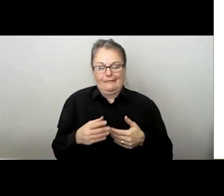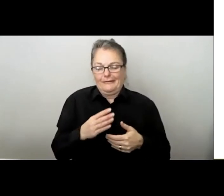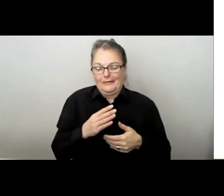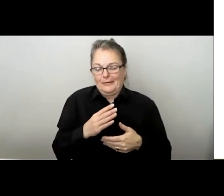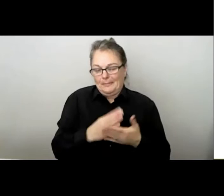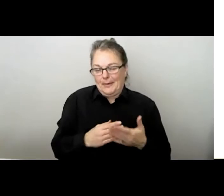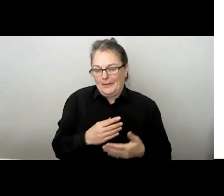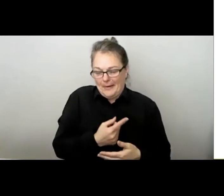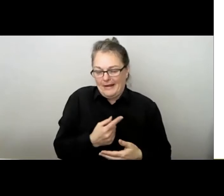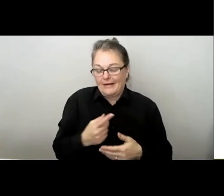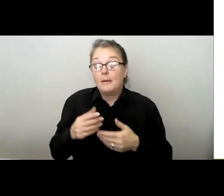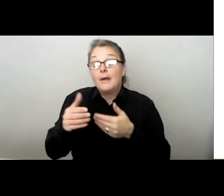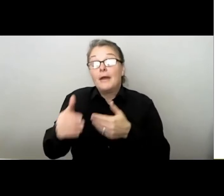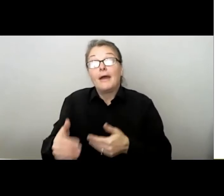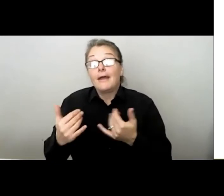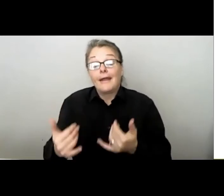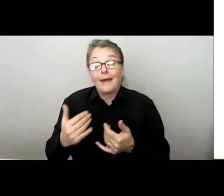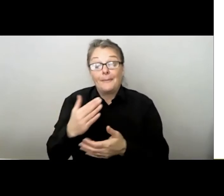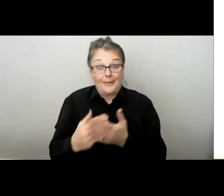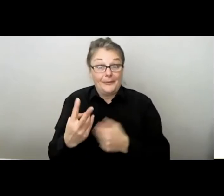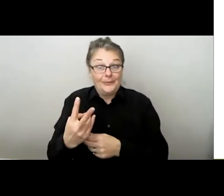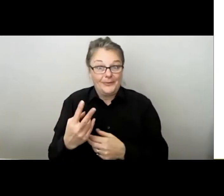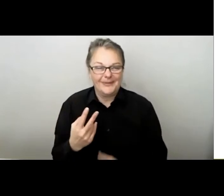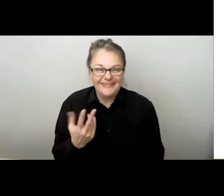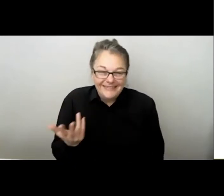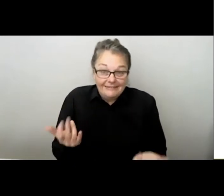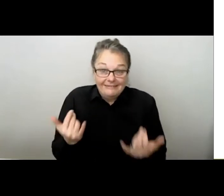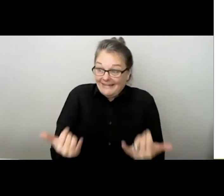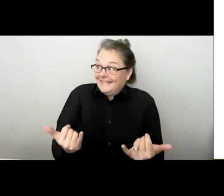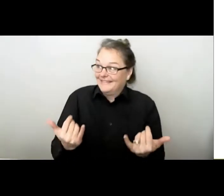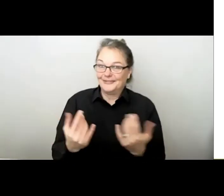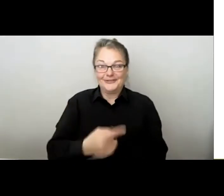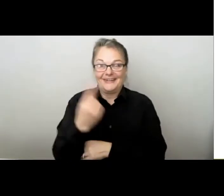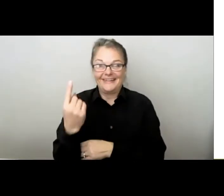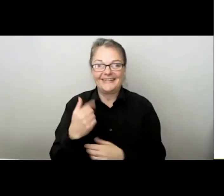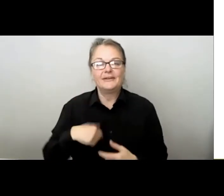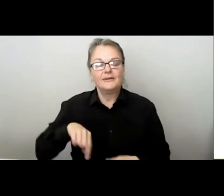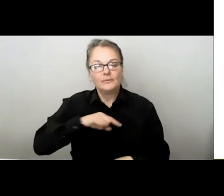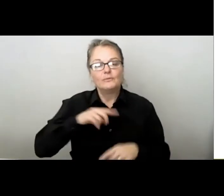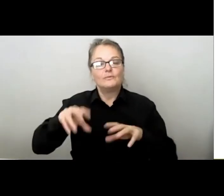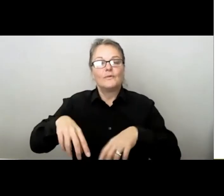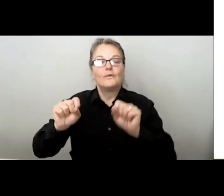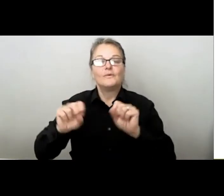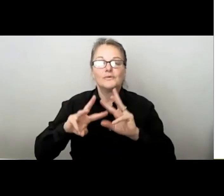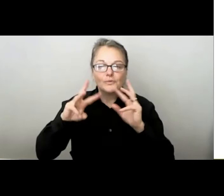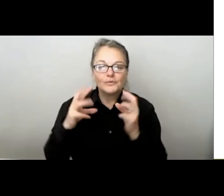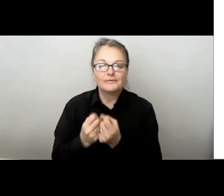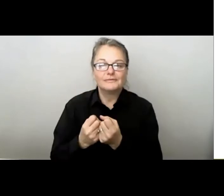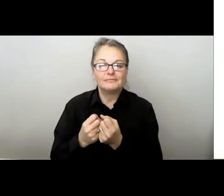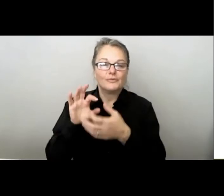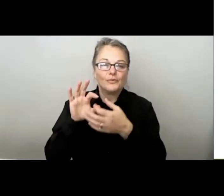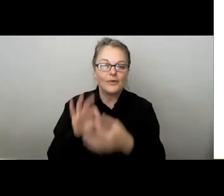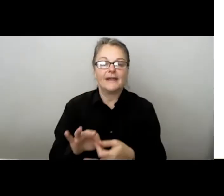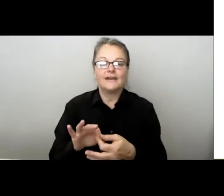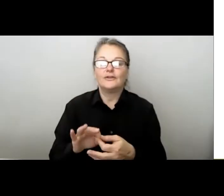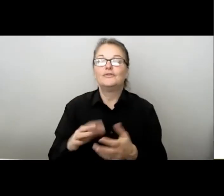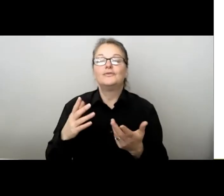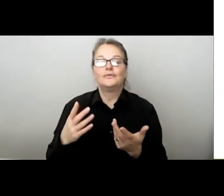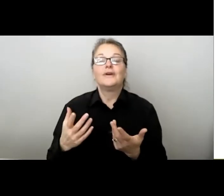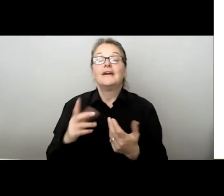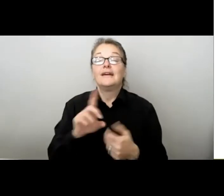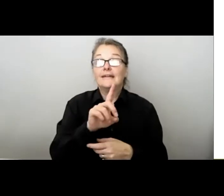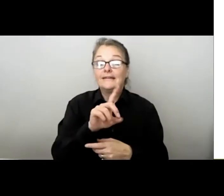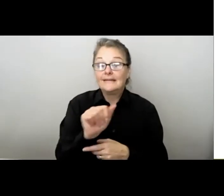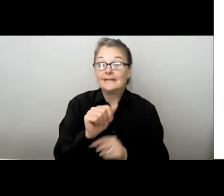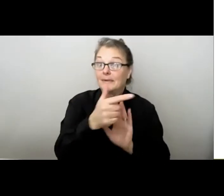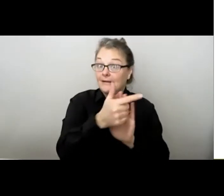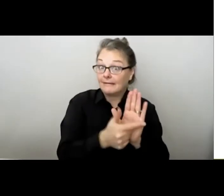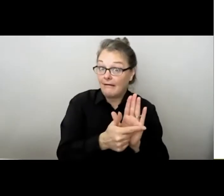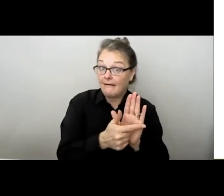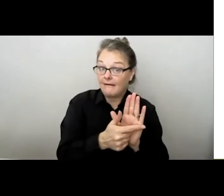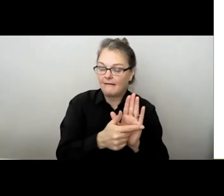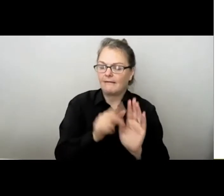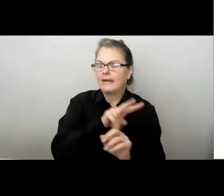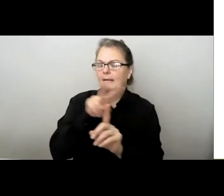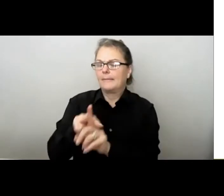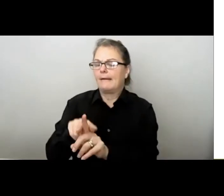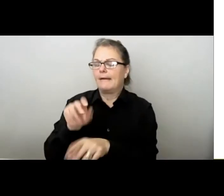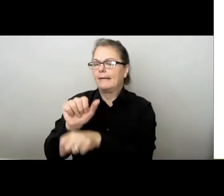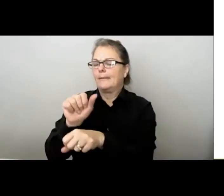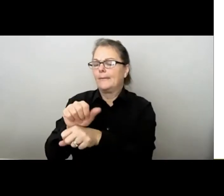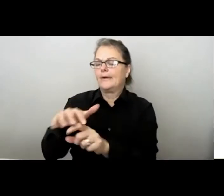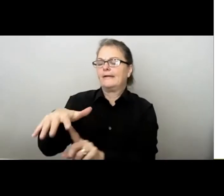WHERE WE ARE HOSTING LEGAL EDUCATIONAL WORKSHOPS ON DISABILITY LAW IN THE WORKPLACE.